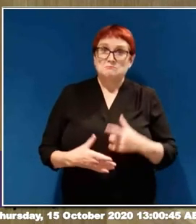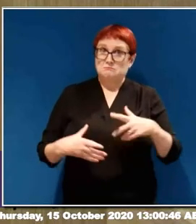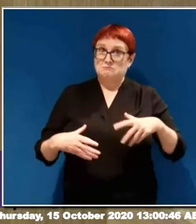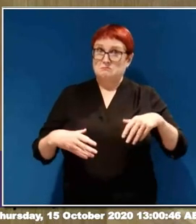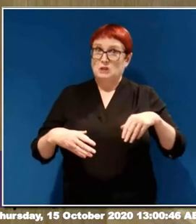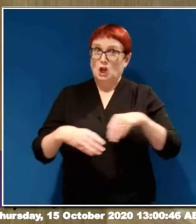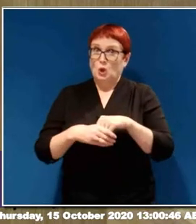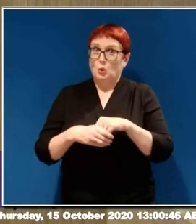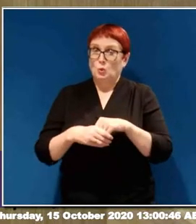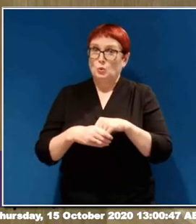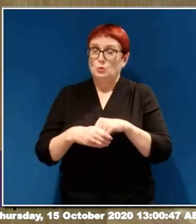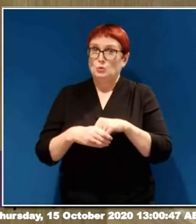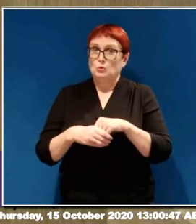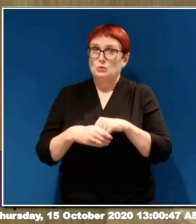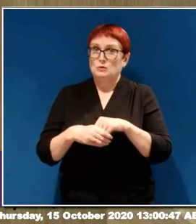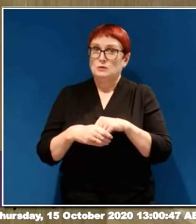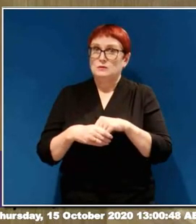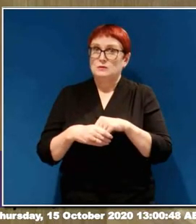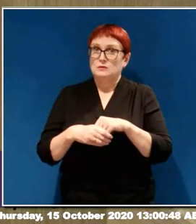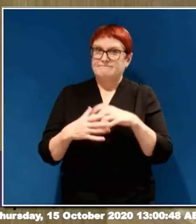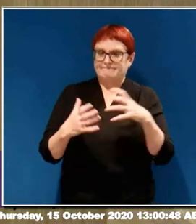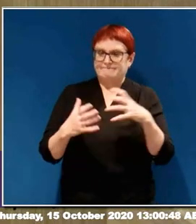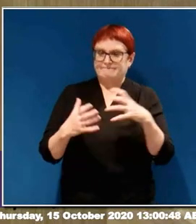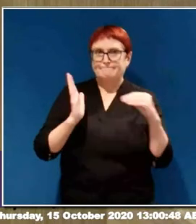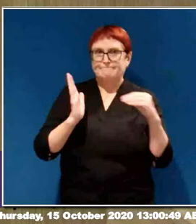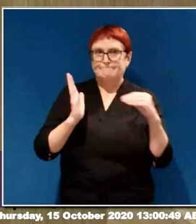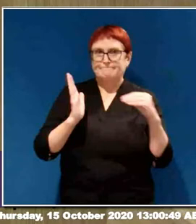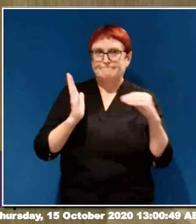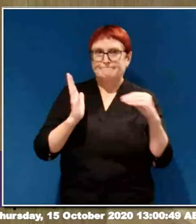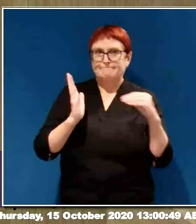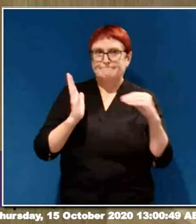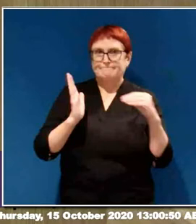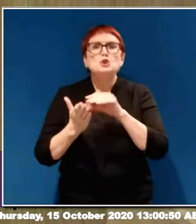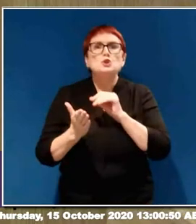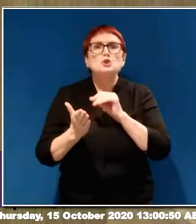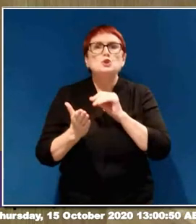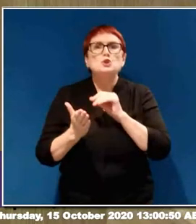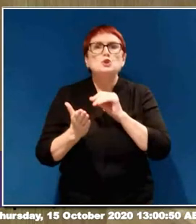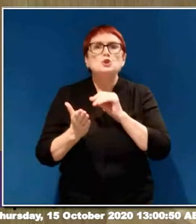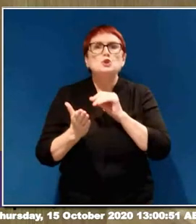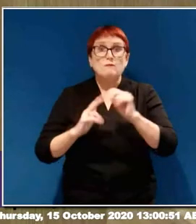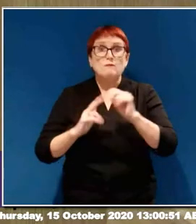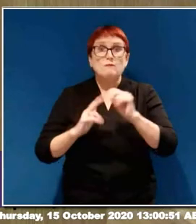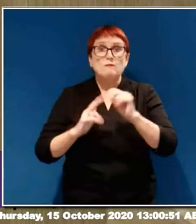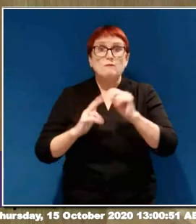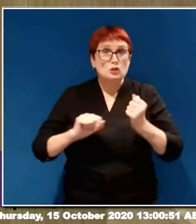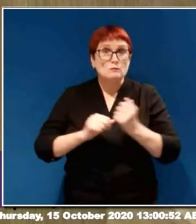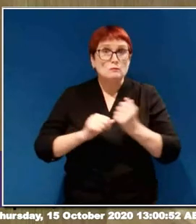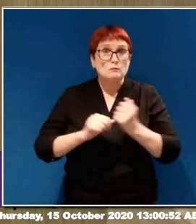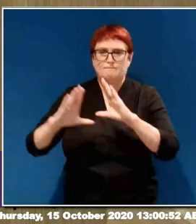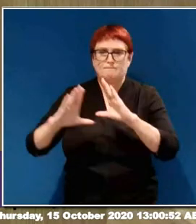code of conduct requirements for the prevention of bullying? I don't have knowledge of that.